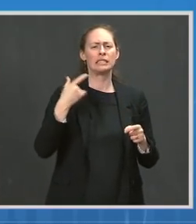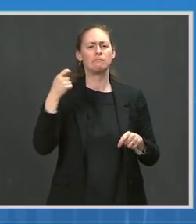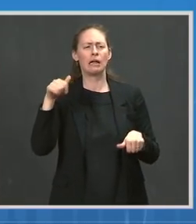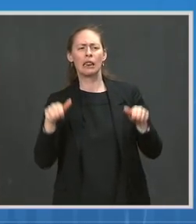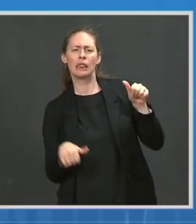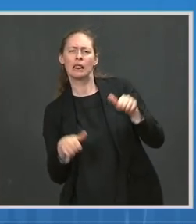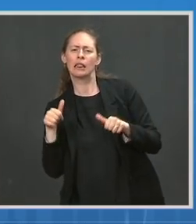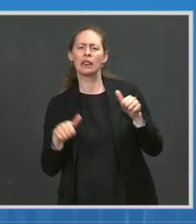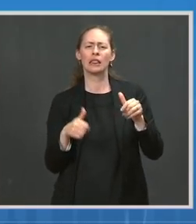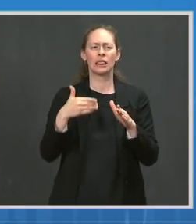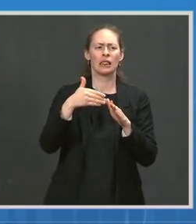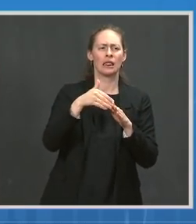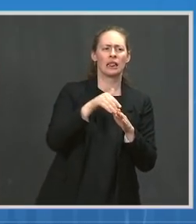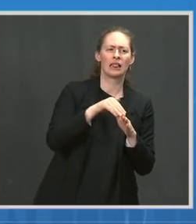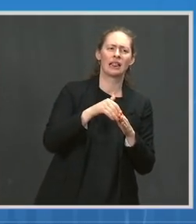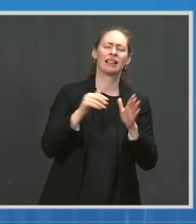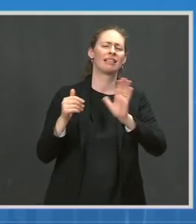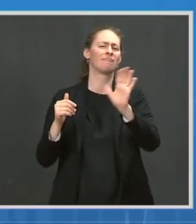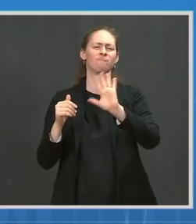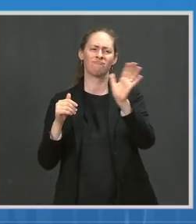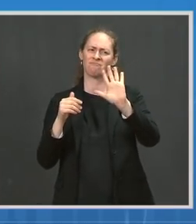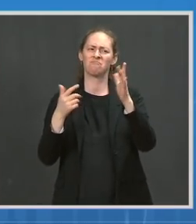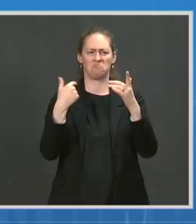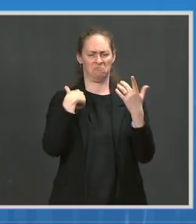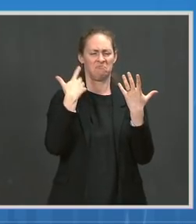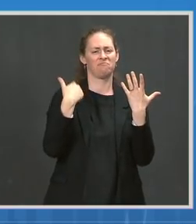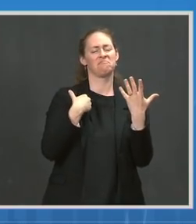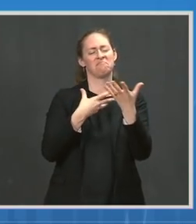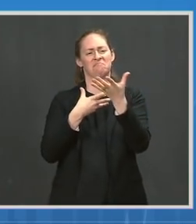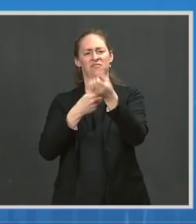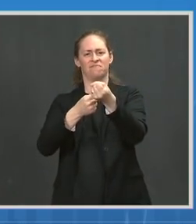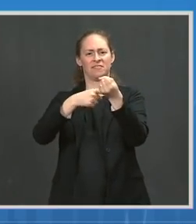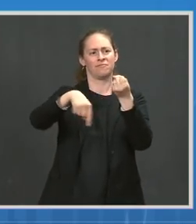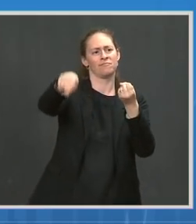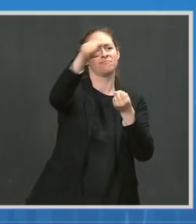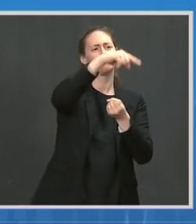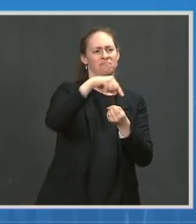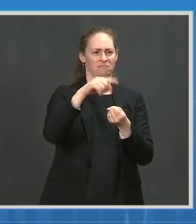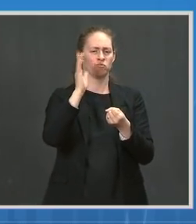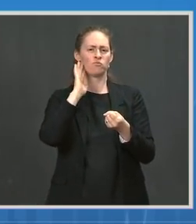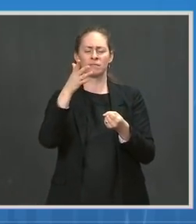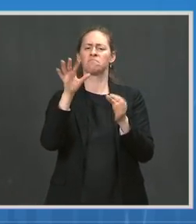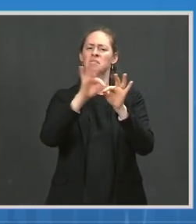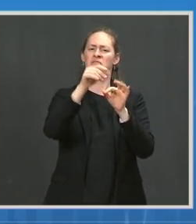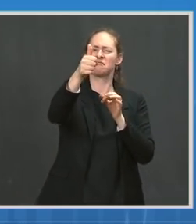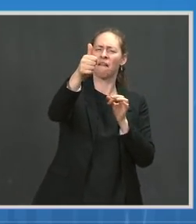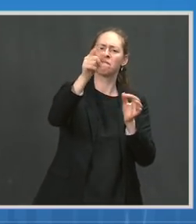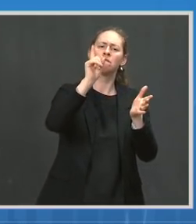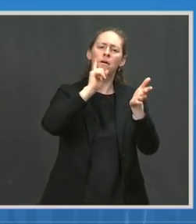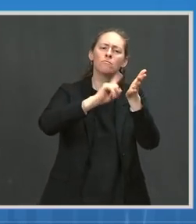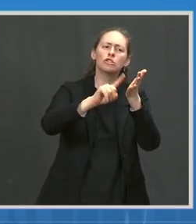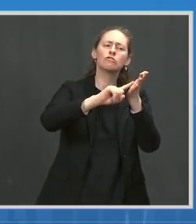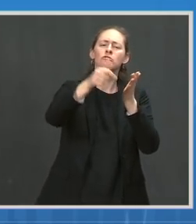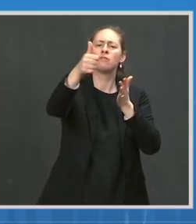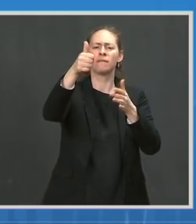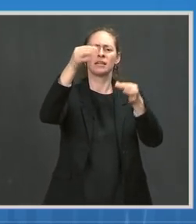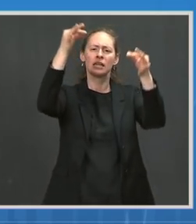in the ability of the American people to do their own homework, to make up their minds based on the data.